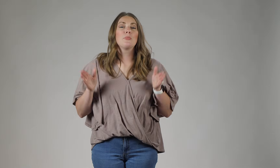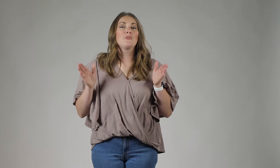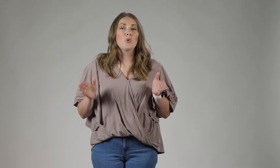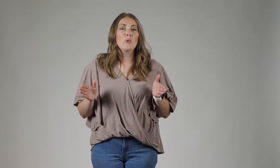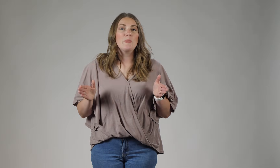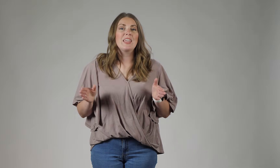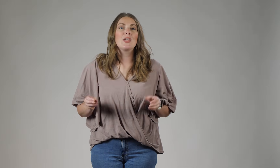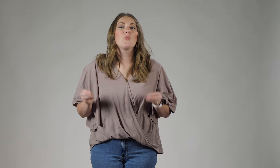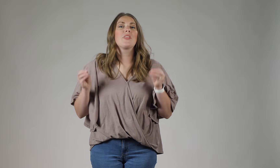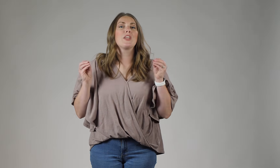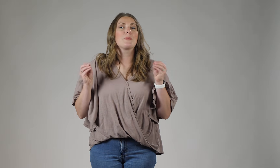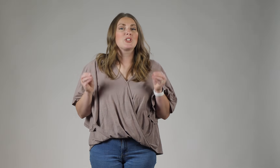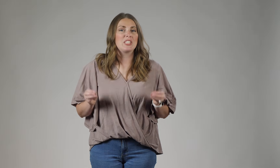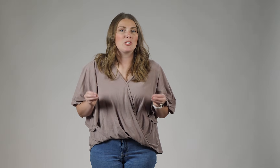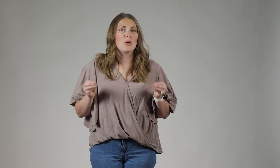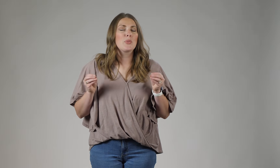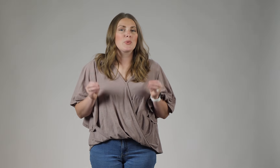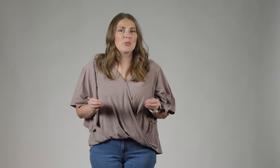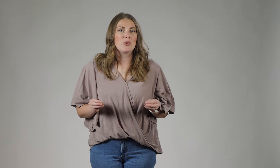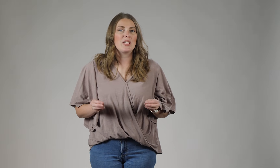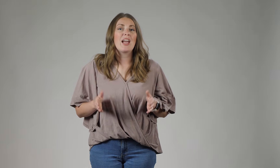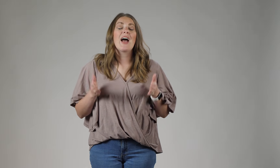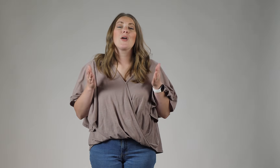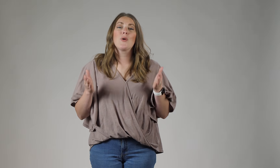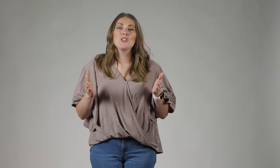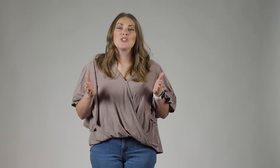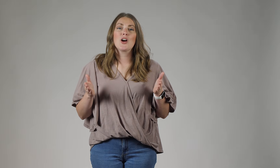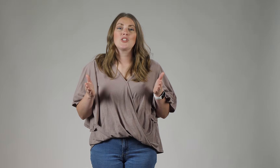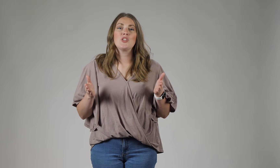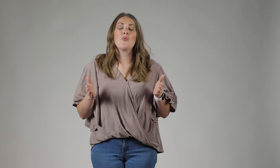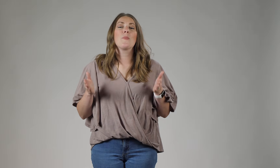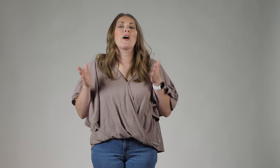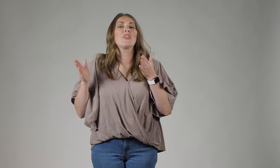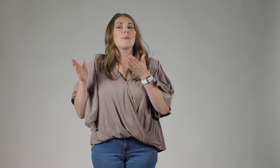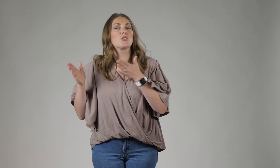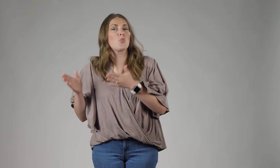Before we begin with numbers 0 through 30 I want to talk to you about the numbers